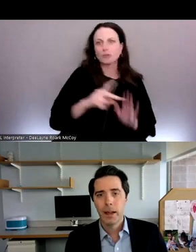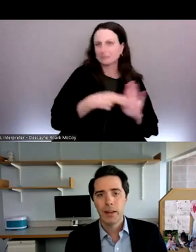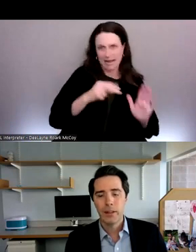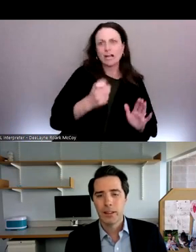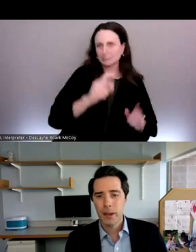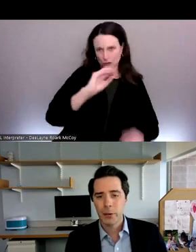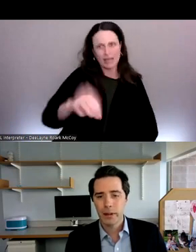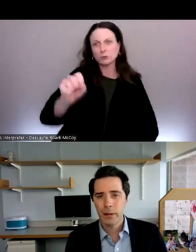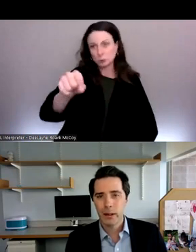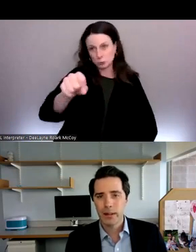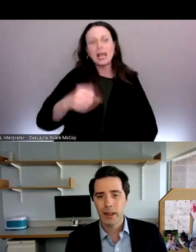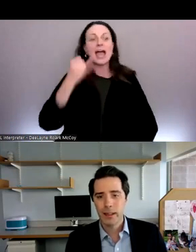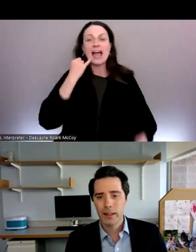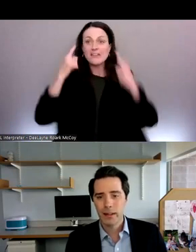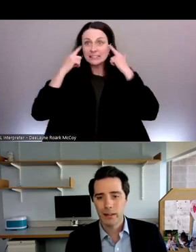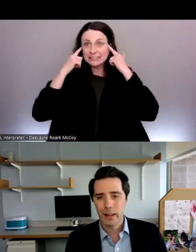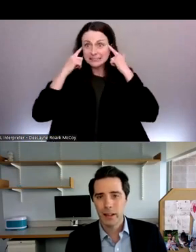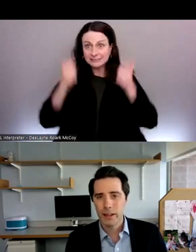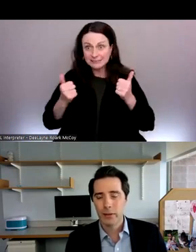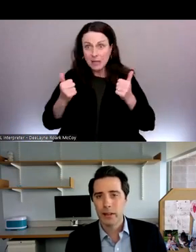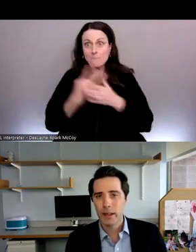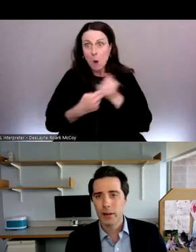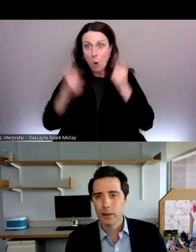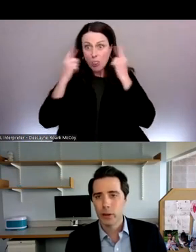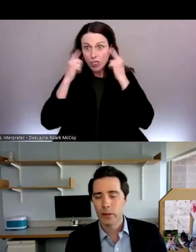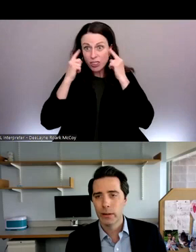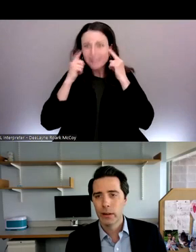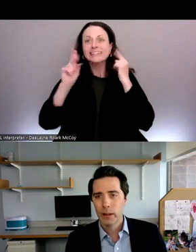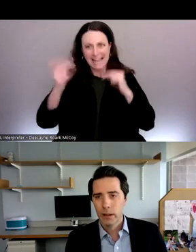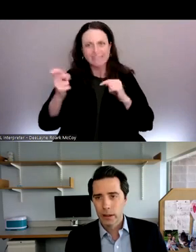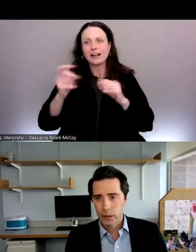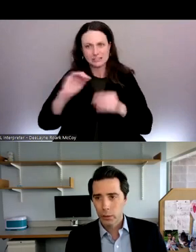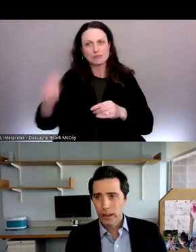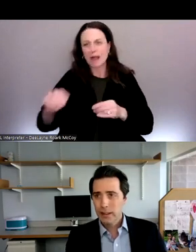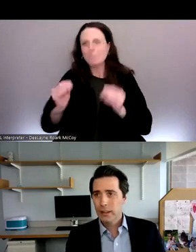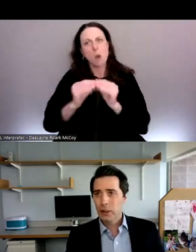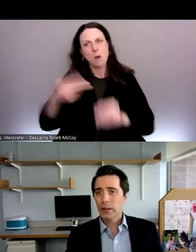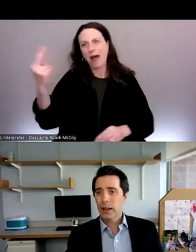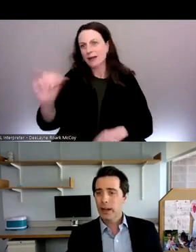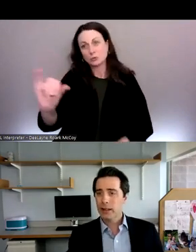and if it's symmetric here and lost the diagnet diagnostic rate is higher as well